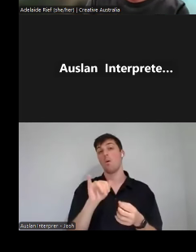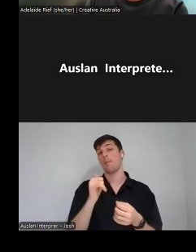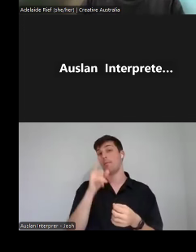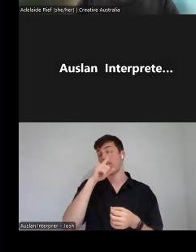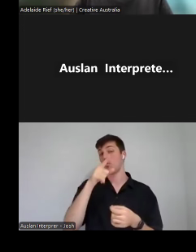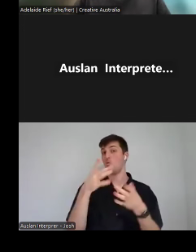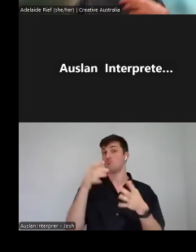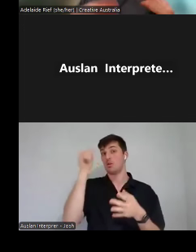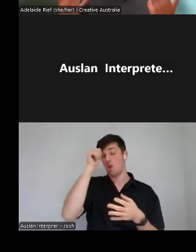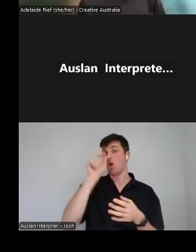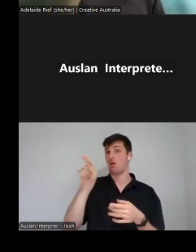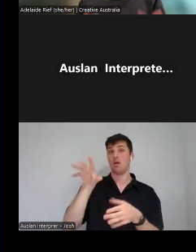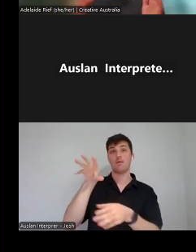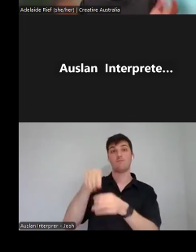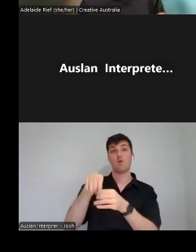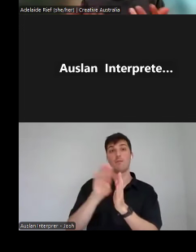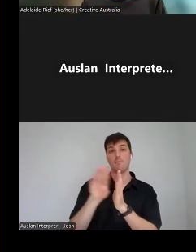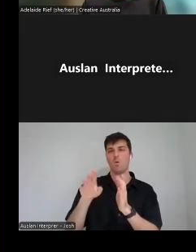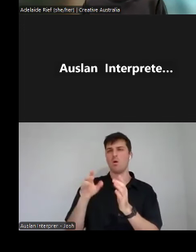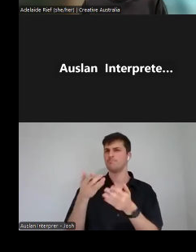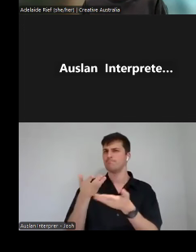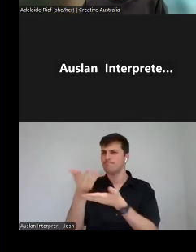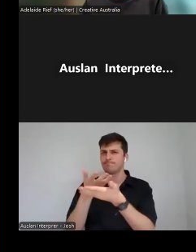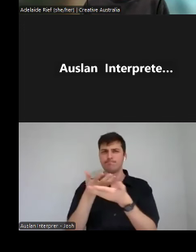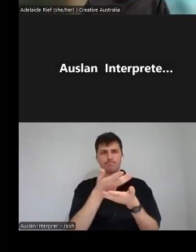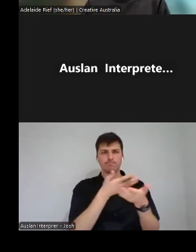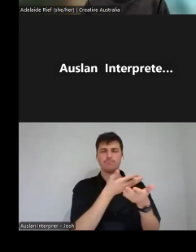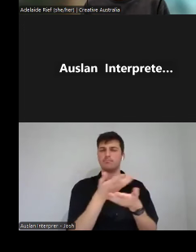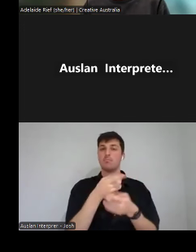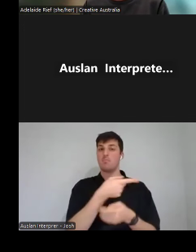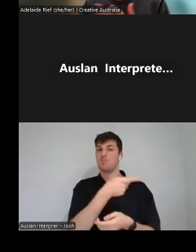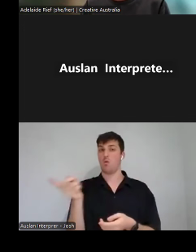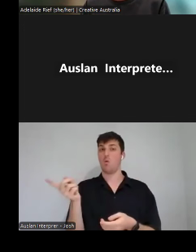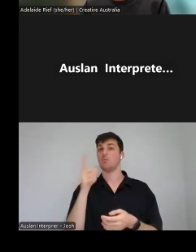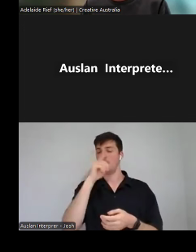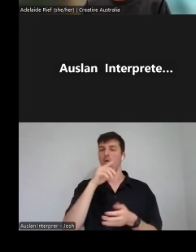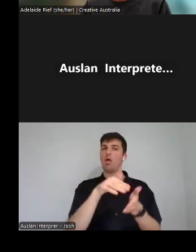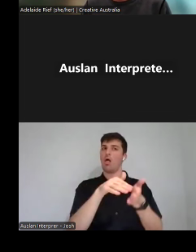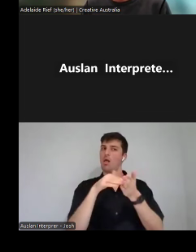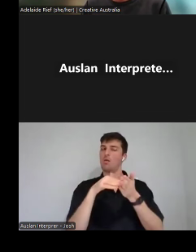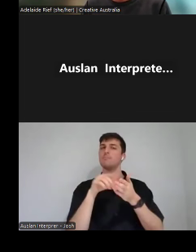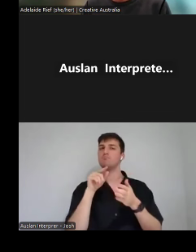these people will be able to help you reflect on what it is that you want to develop and where you